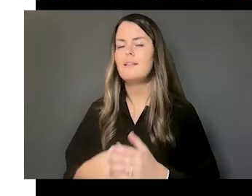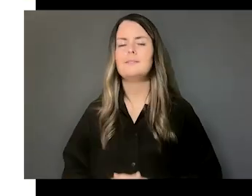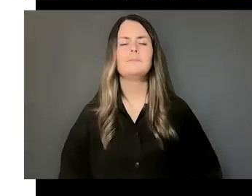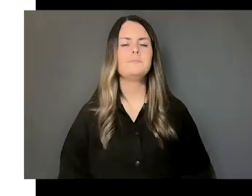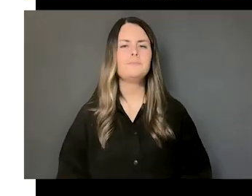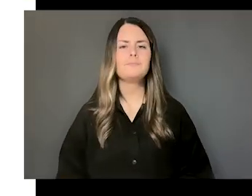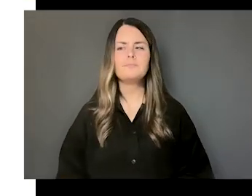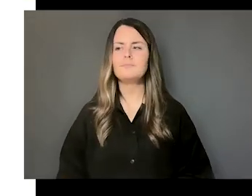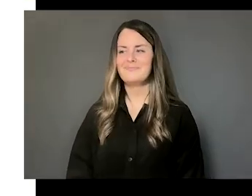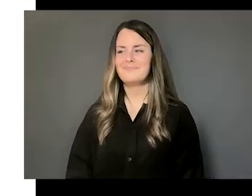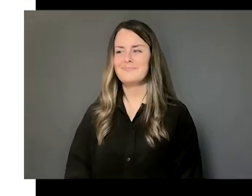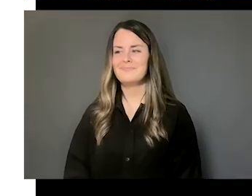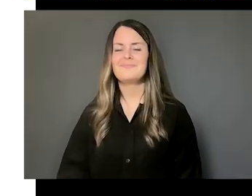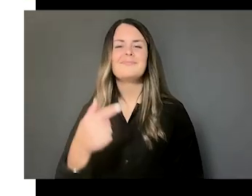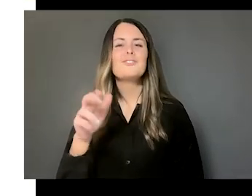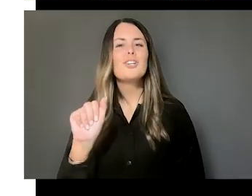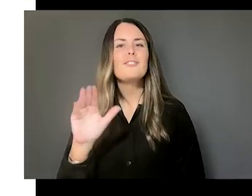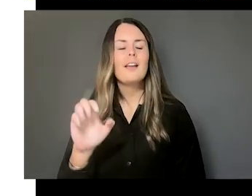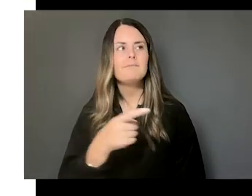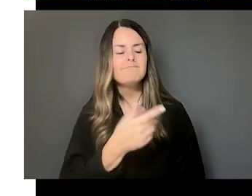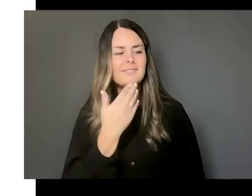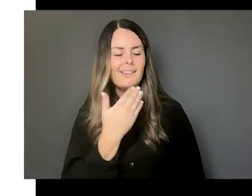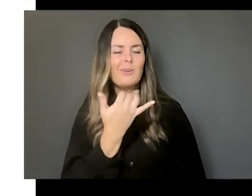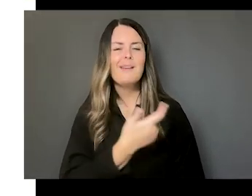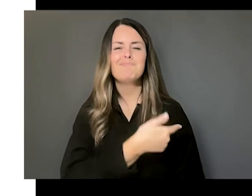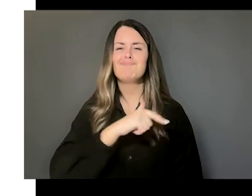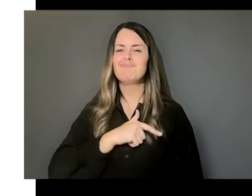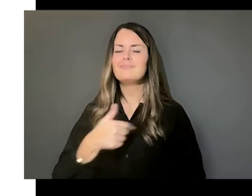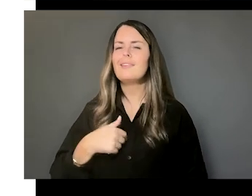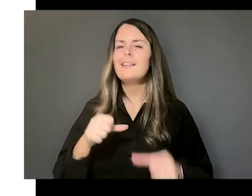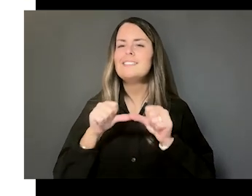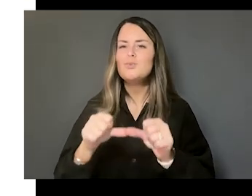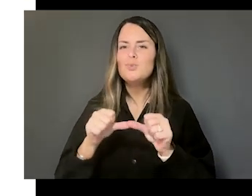Incredible. Thank you. I'm going to continue on talking about where our students were.